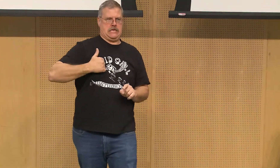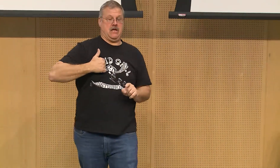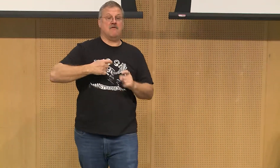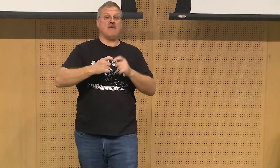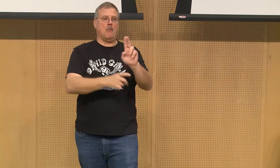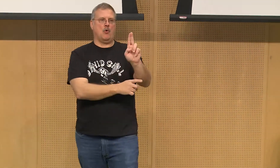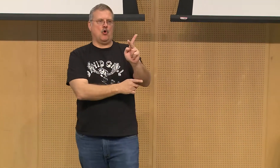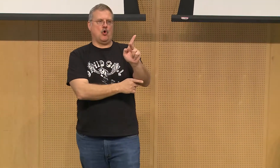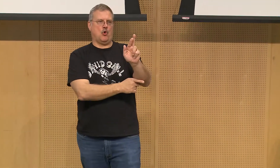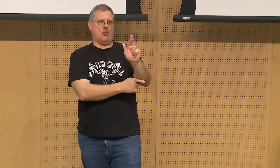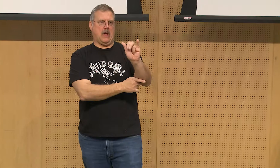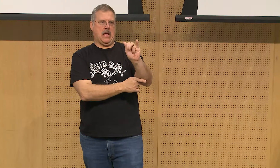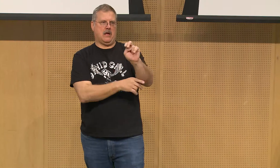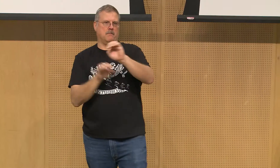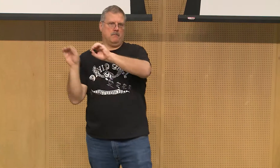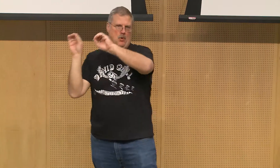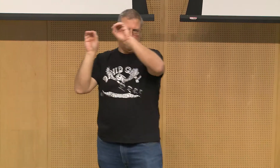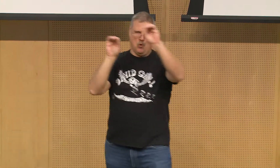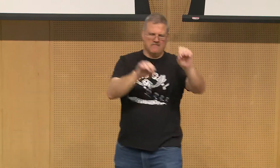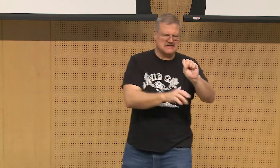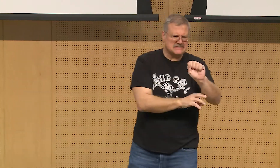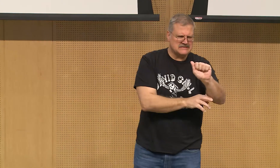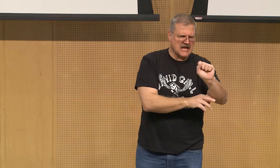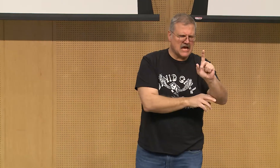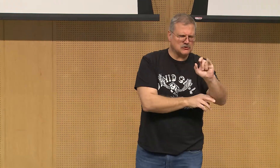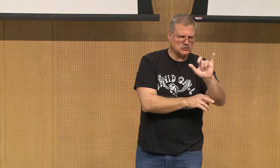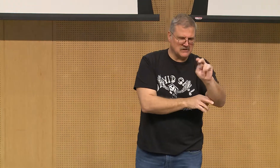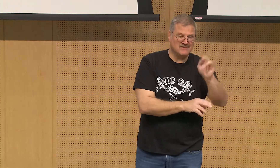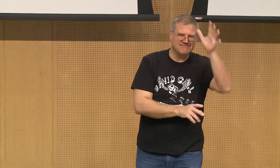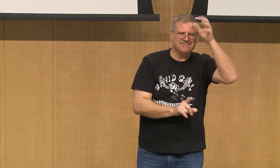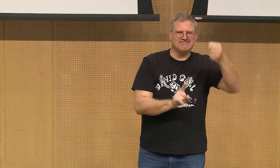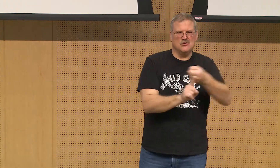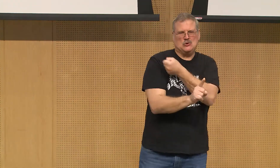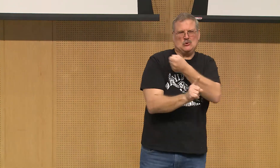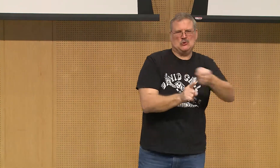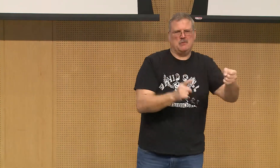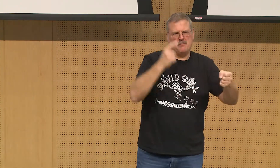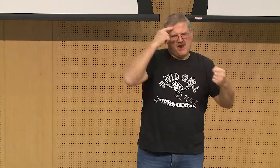This artist here, Kurelek, is from Ukraine.